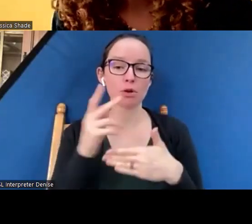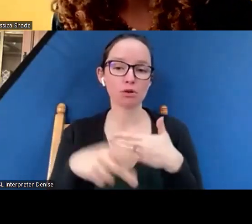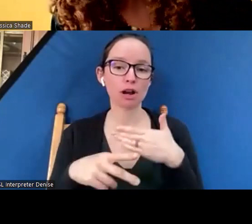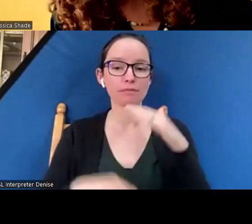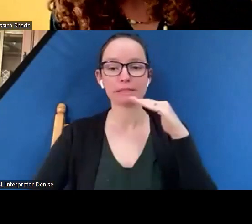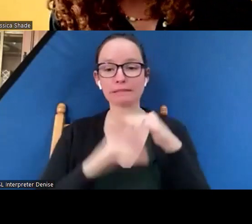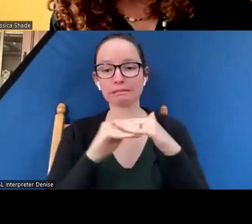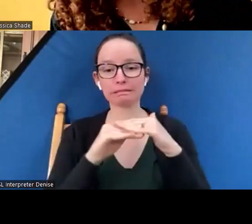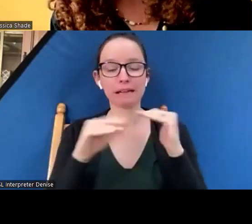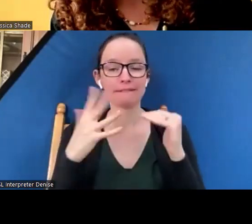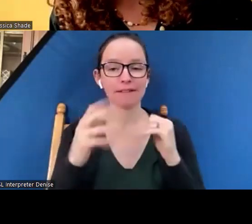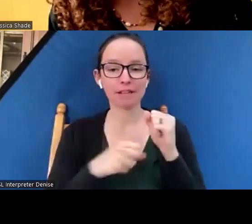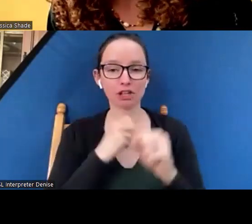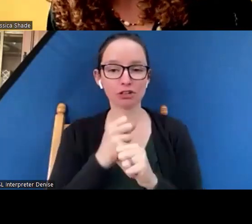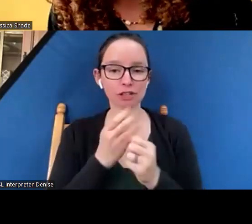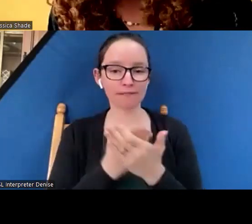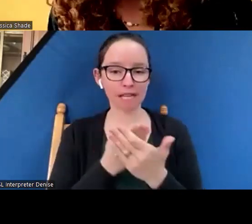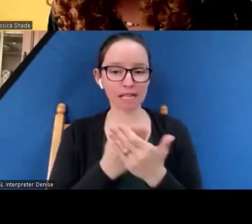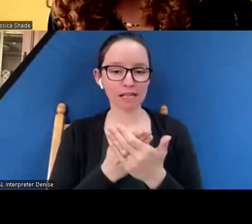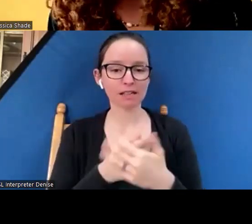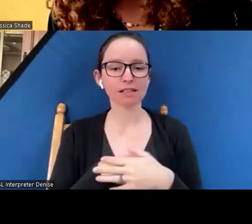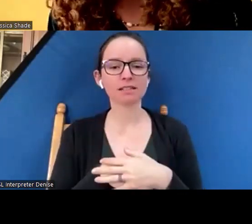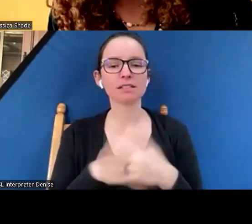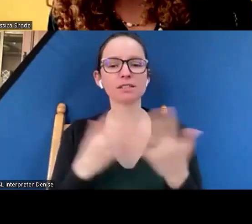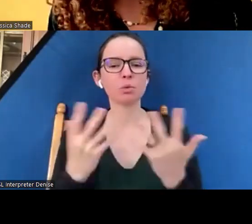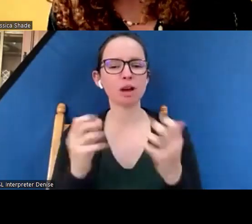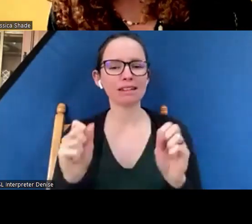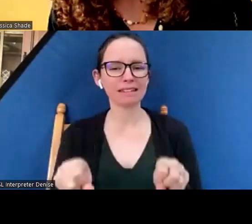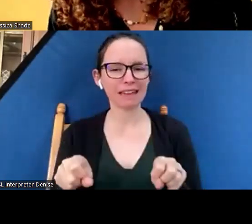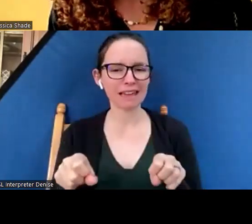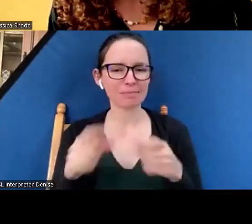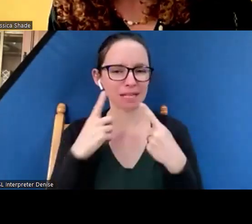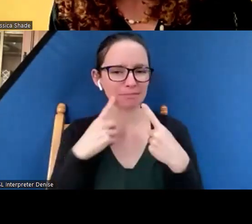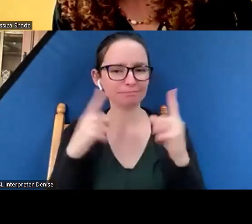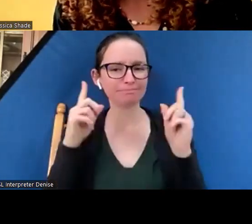So what can be done in that amount of time, and how can